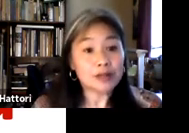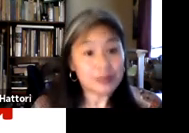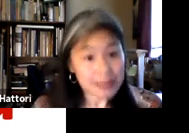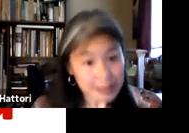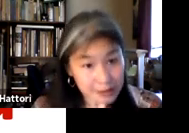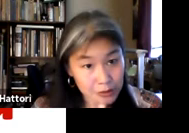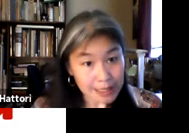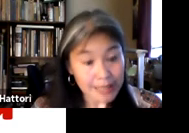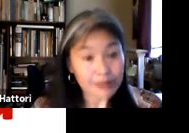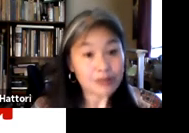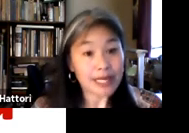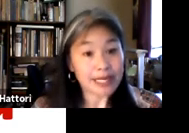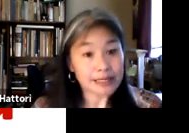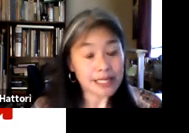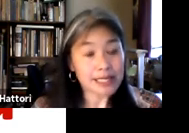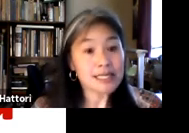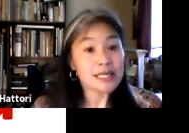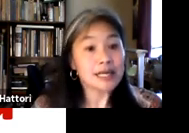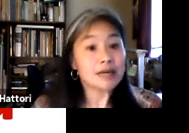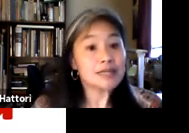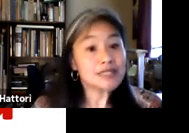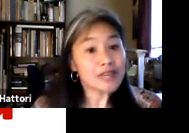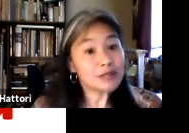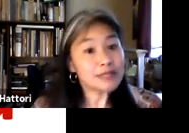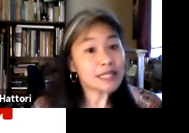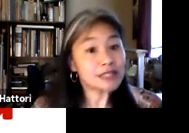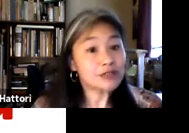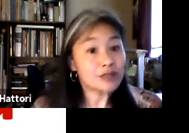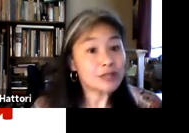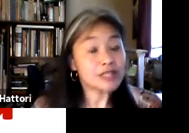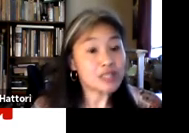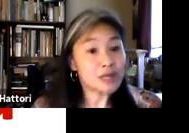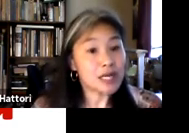also interned in rower, and the 2k family is here in the pink.